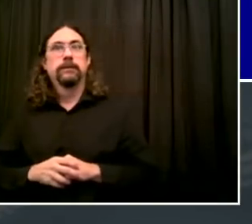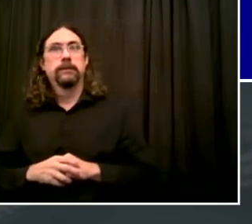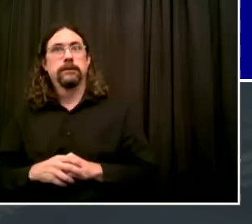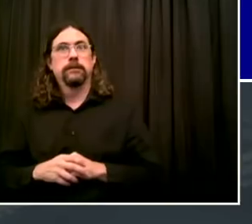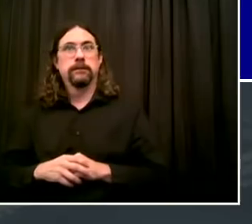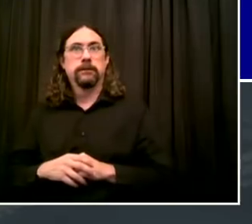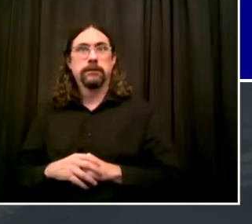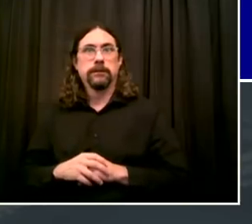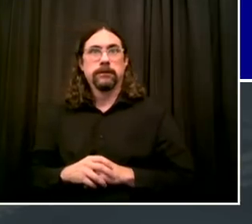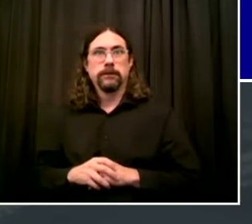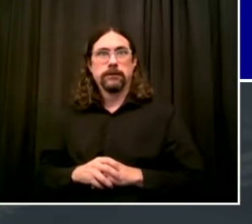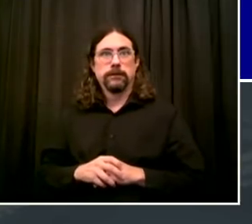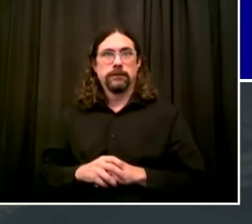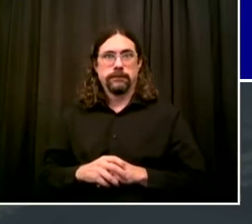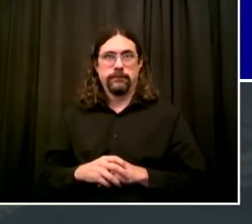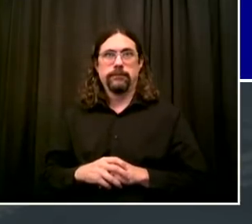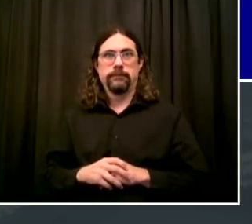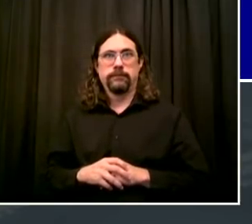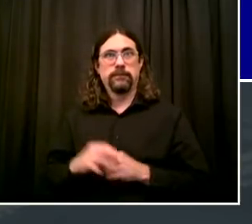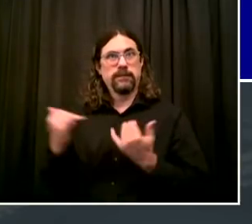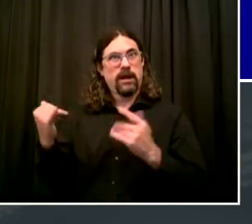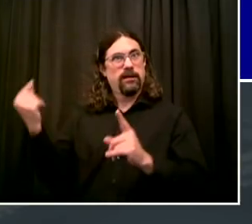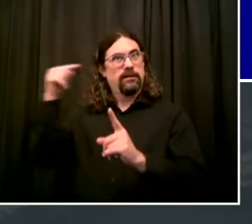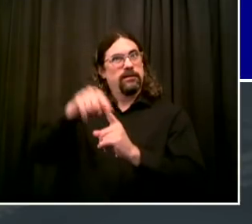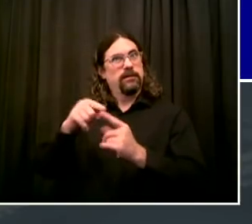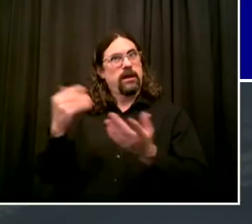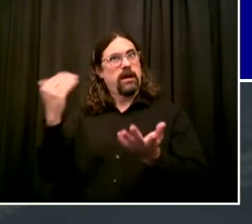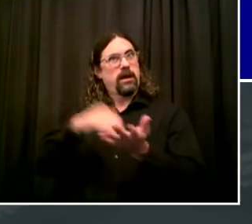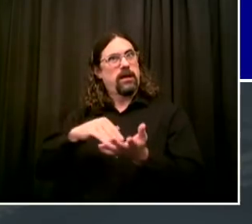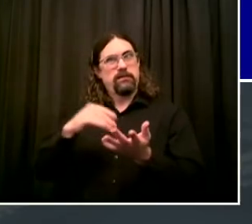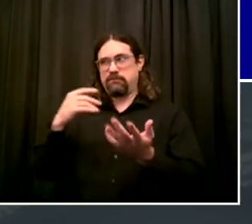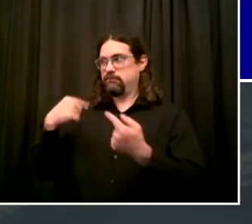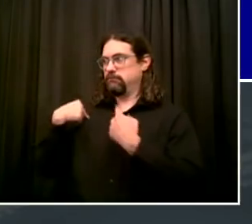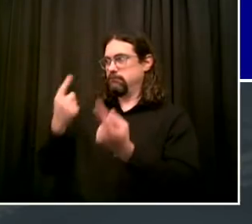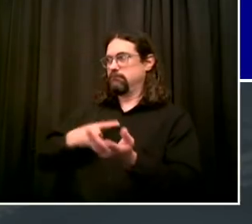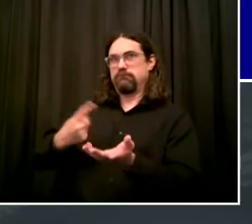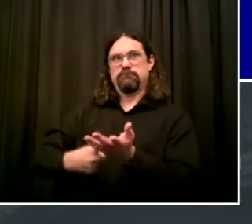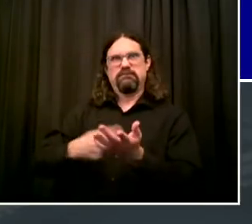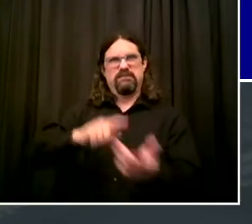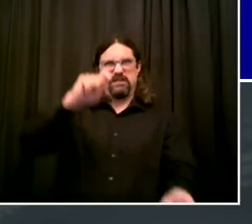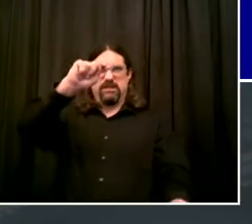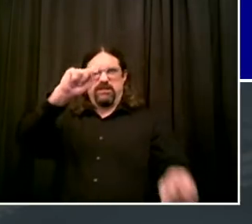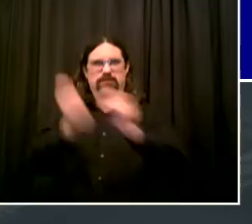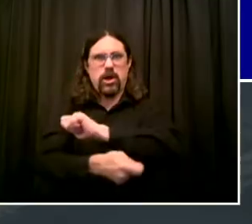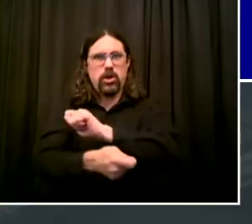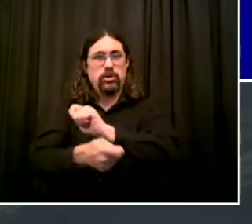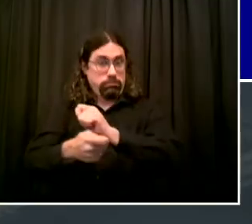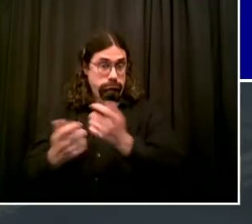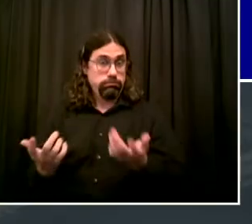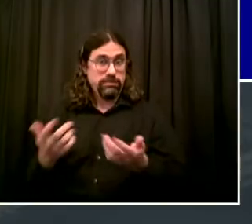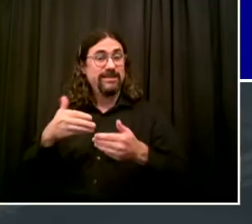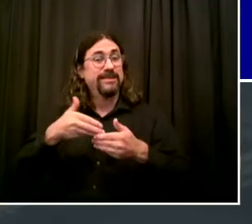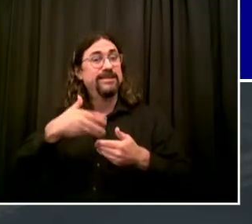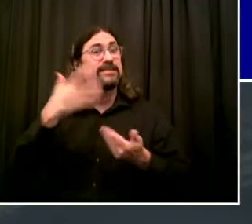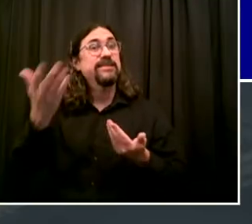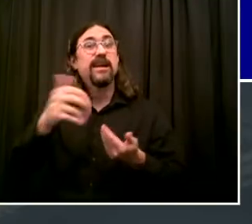WE CAN MAKE HTIS CHANGE IN NEW YORK CITY. NOW, I WANT TO SWITCH GEARS IN